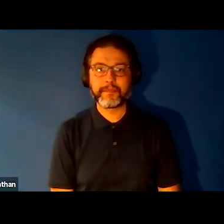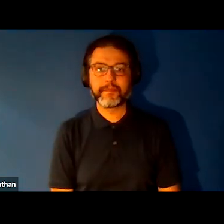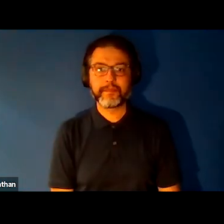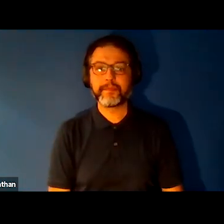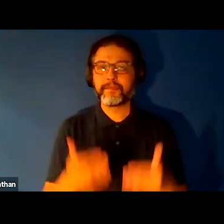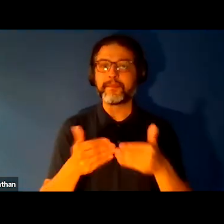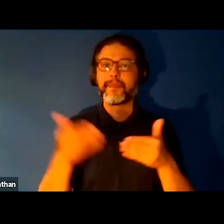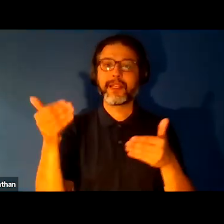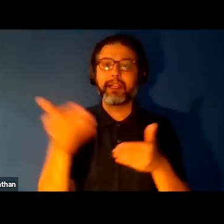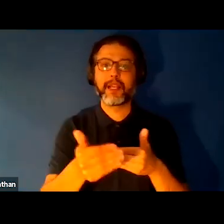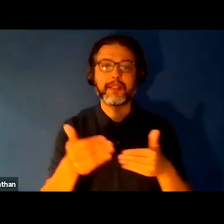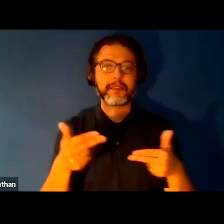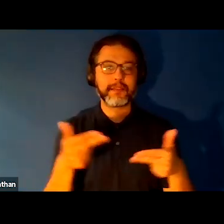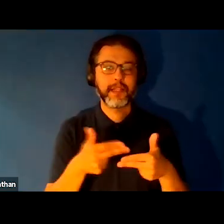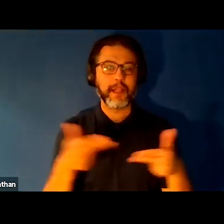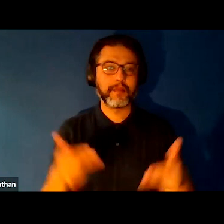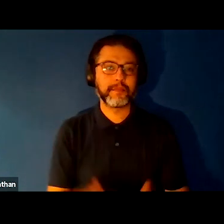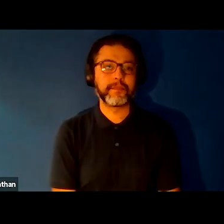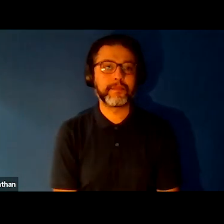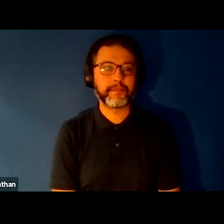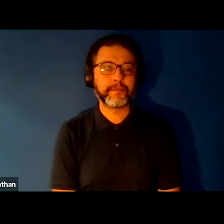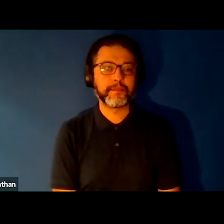Next slide.